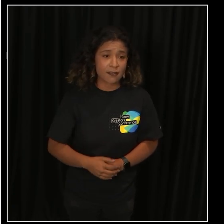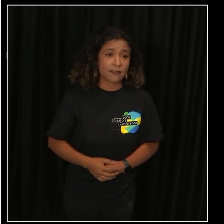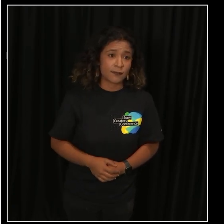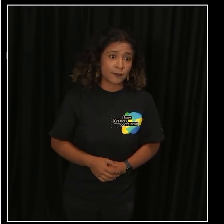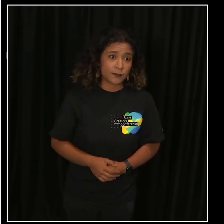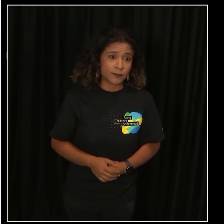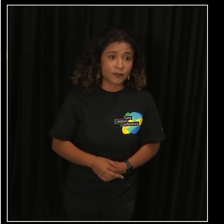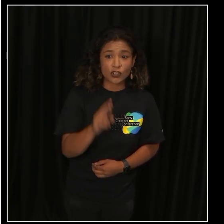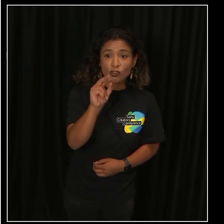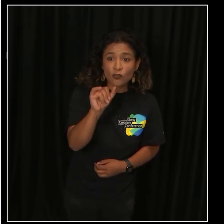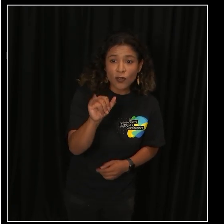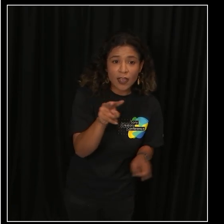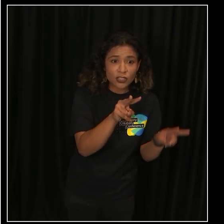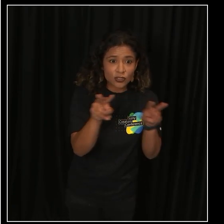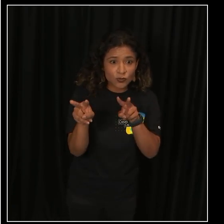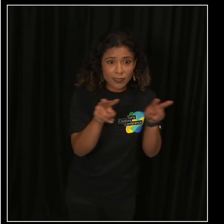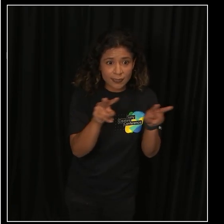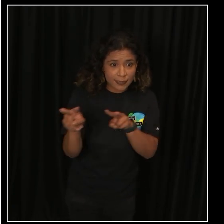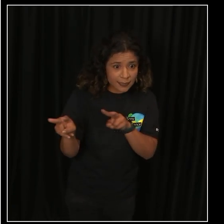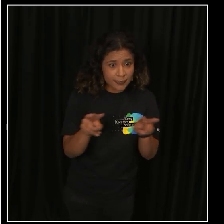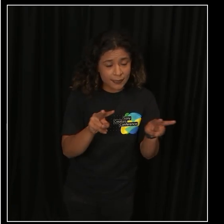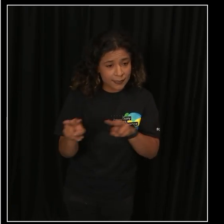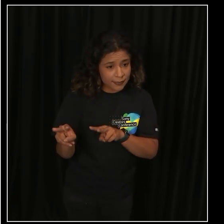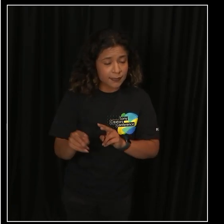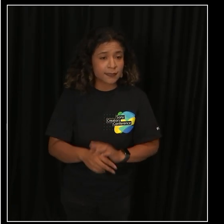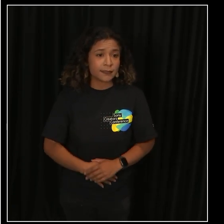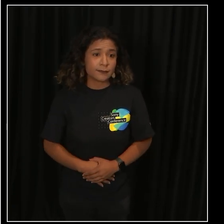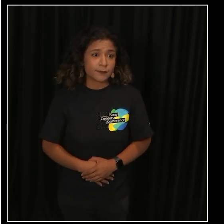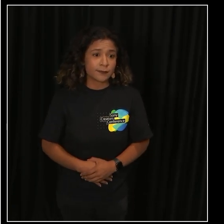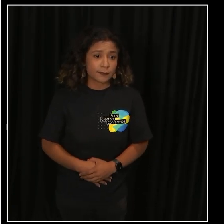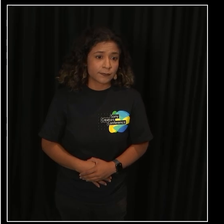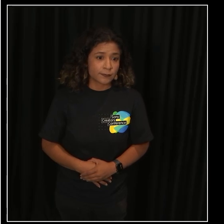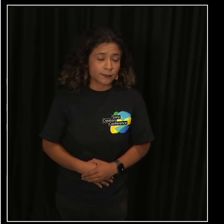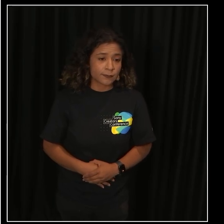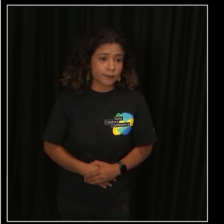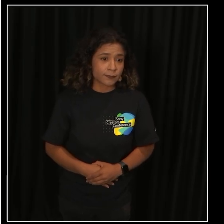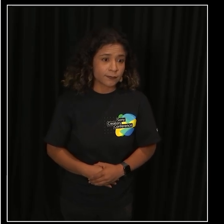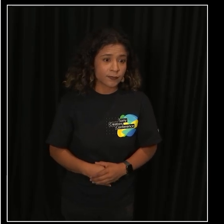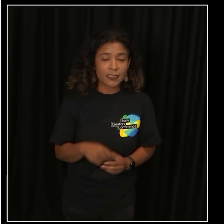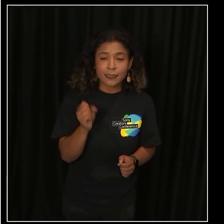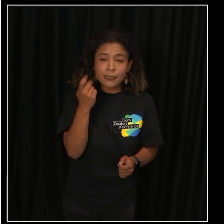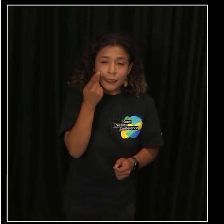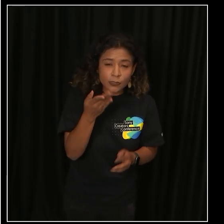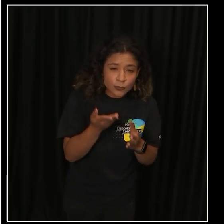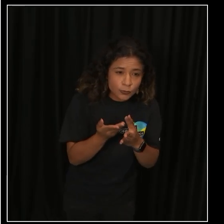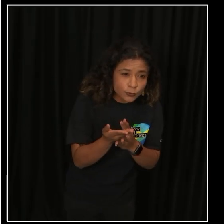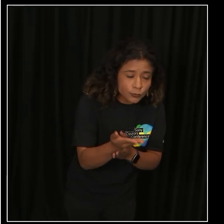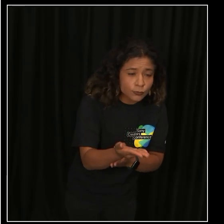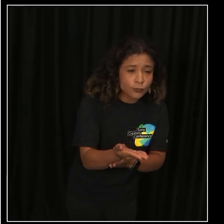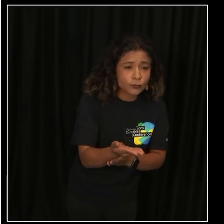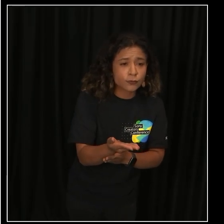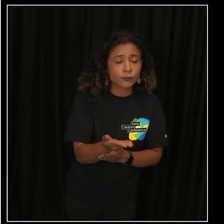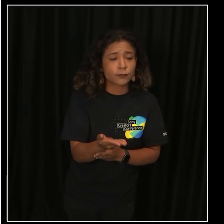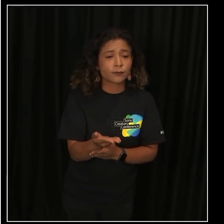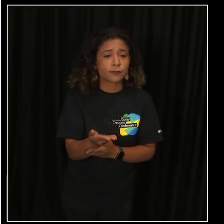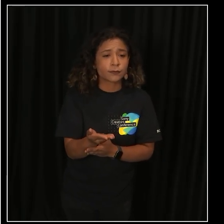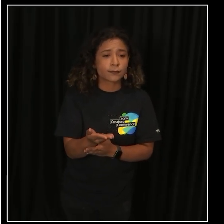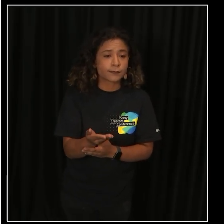The ray tracing results, then composited and processing such as transparency and post-effects and perform.